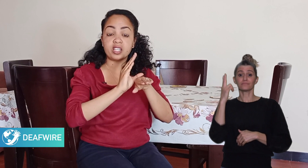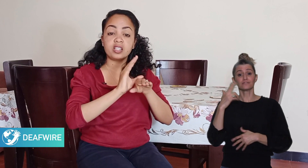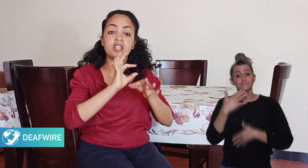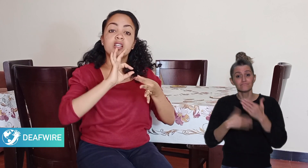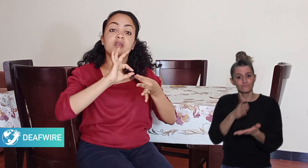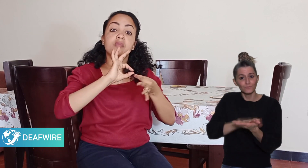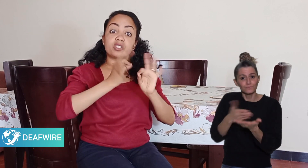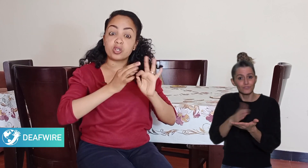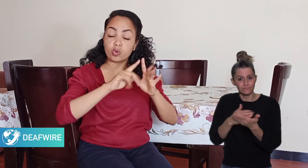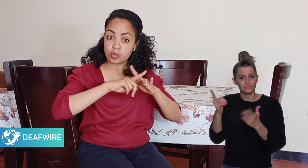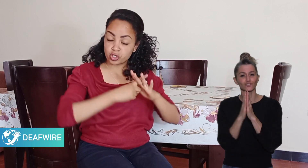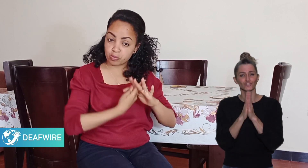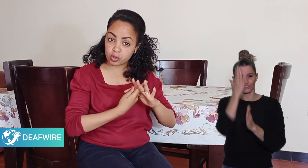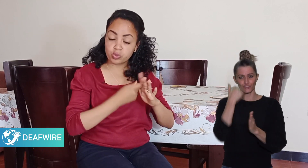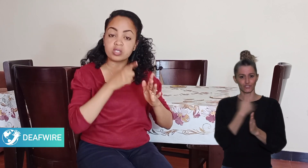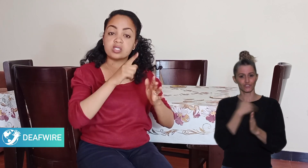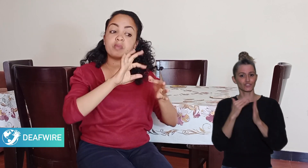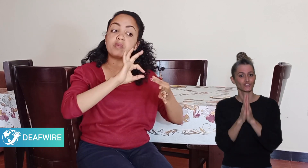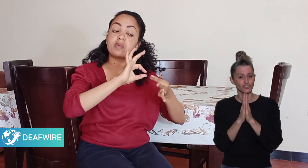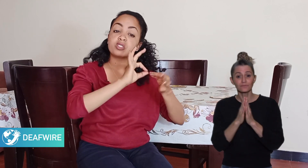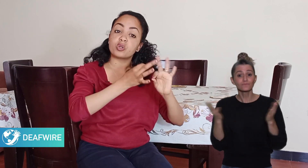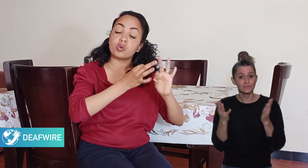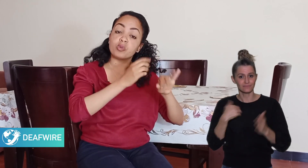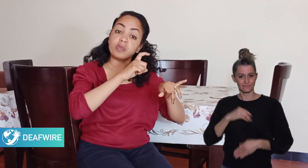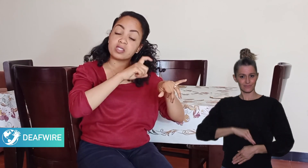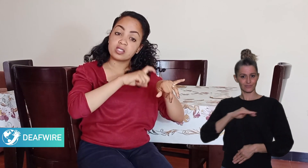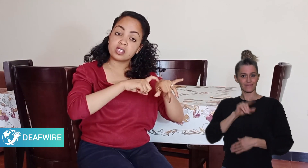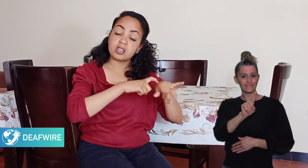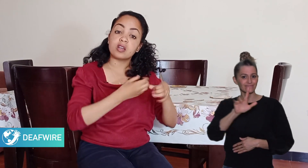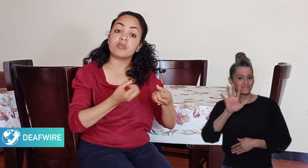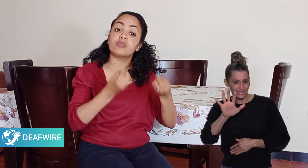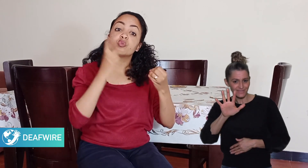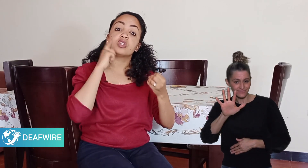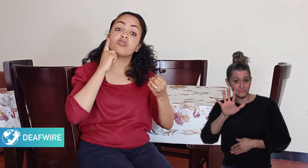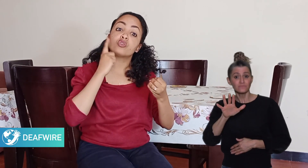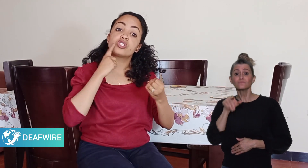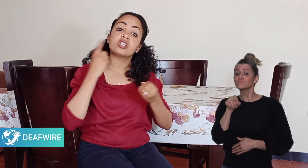I started interpreting at church when I was 15 years old.